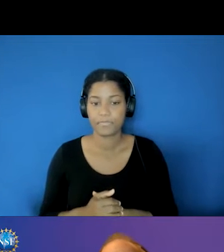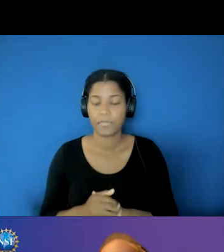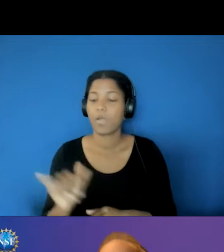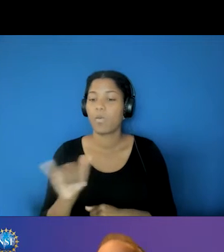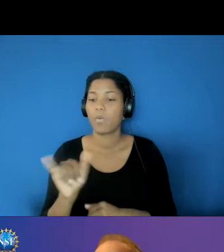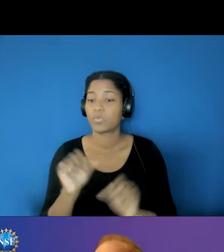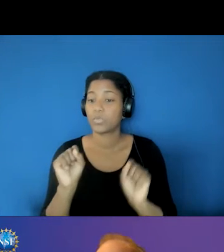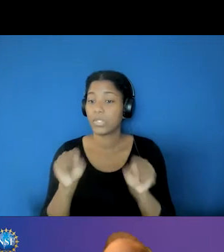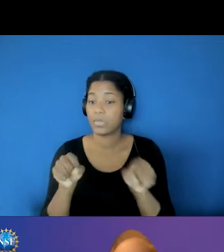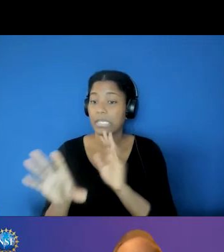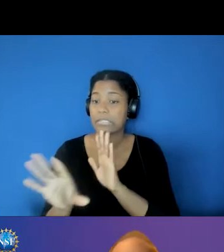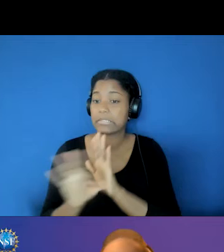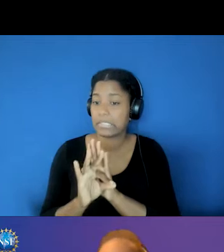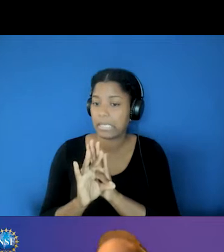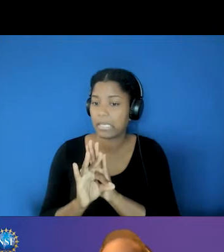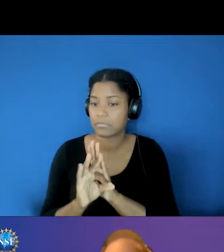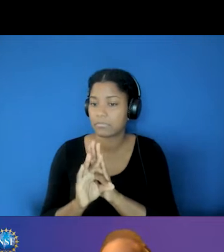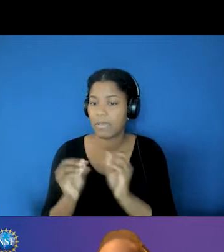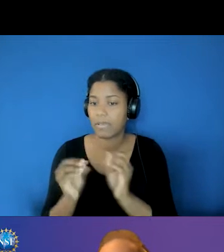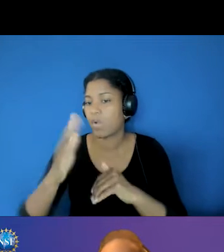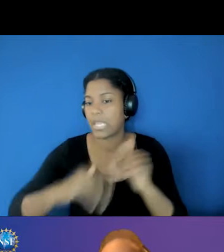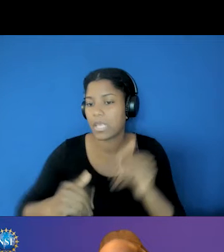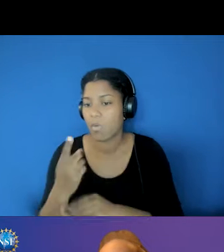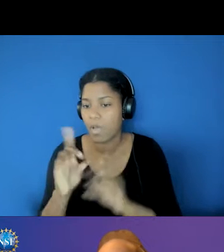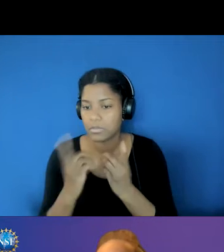if you're in Biochemistry for example, and there's a lot,